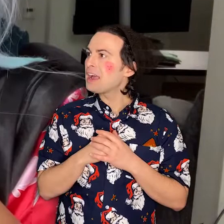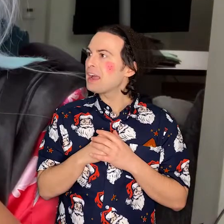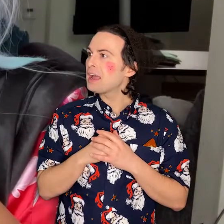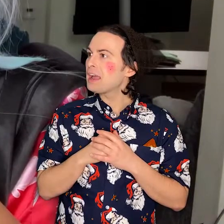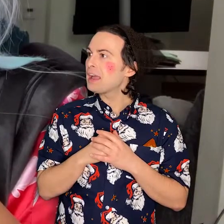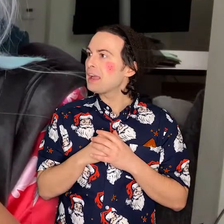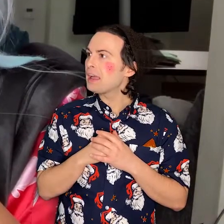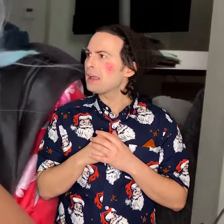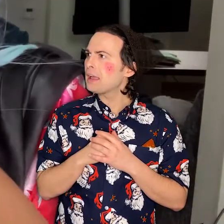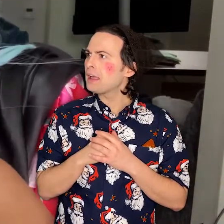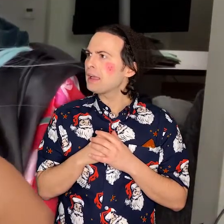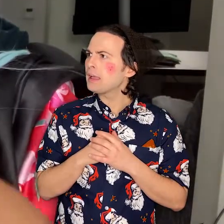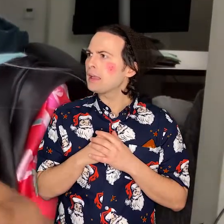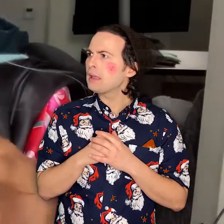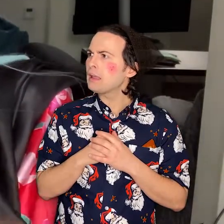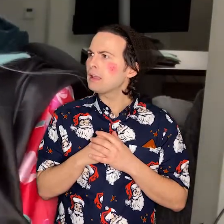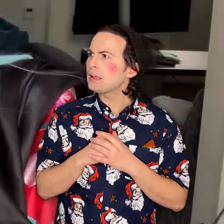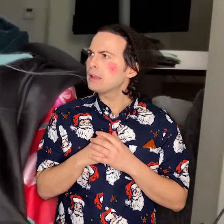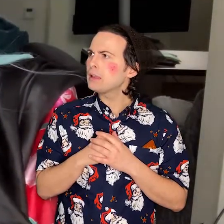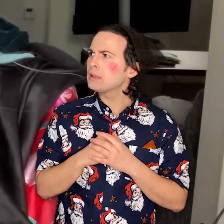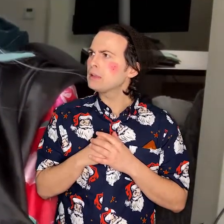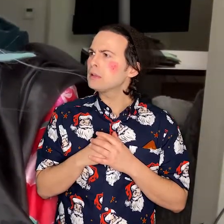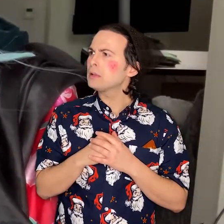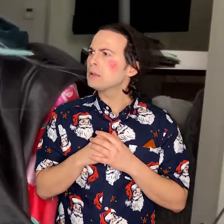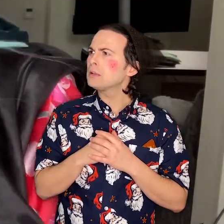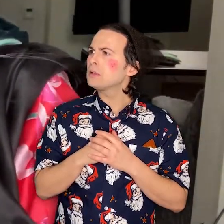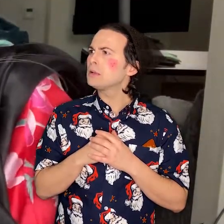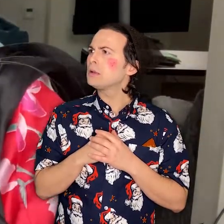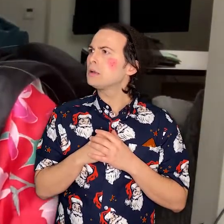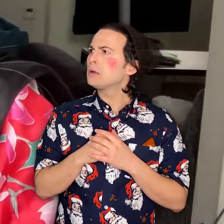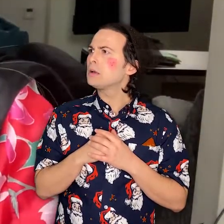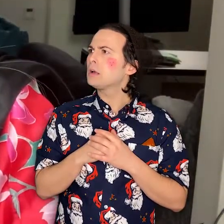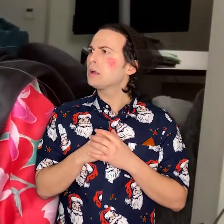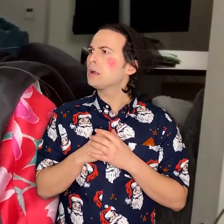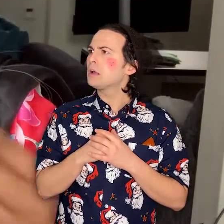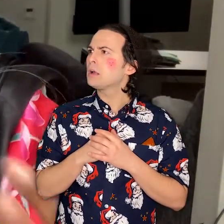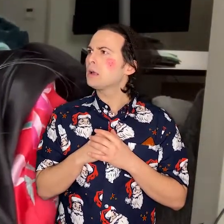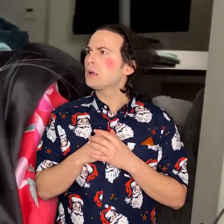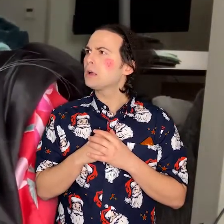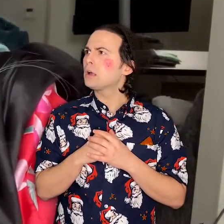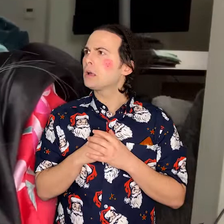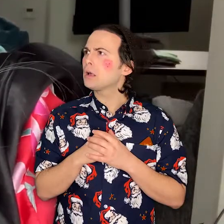Pictionary came out. Poor Margaret was trying to draw the Eiffel Tower but she is rubbish